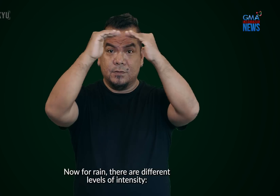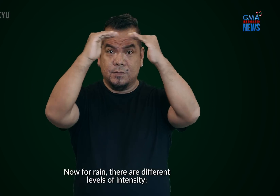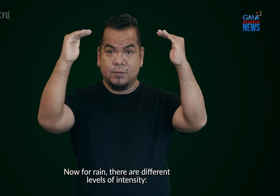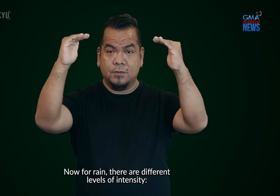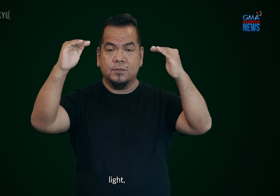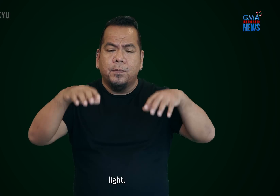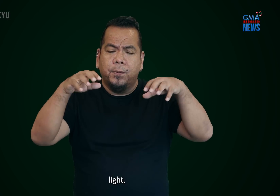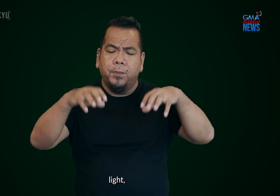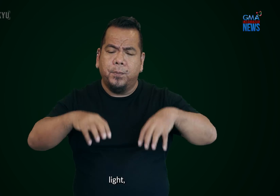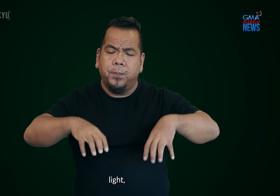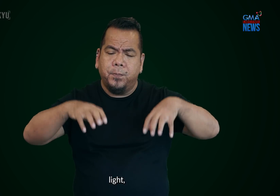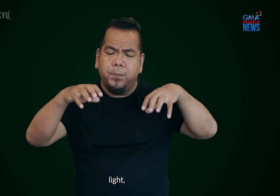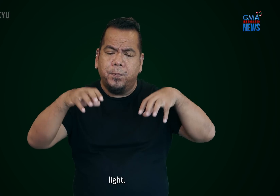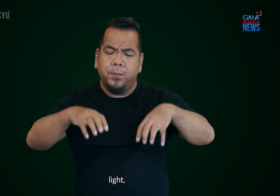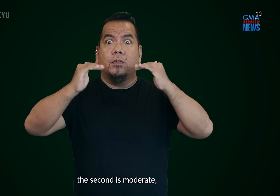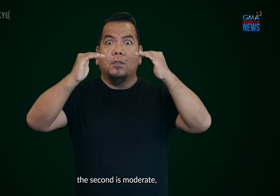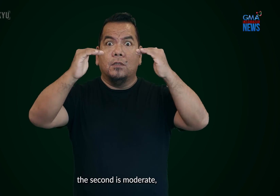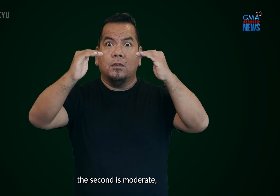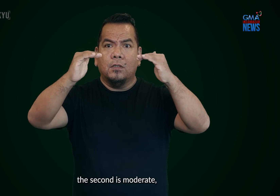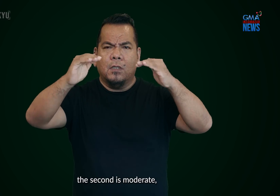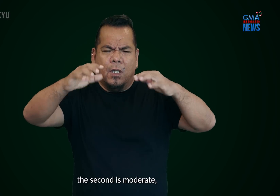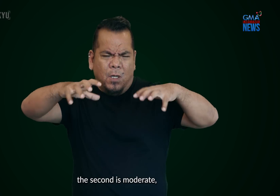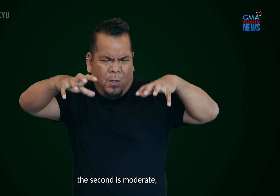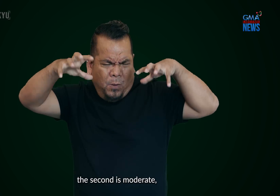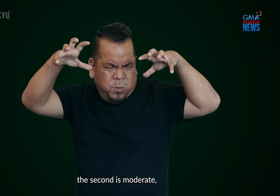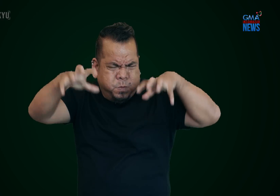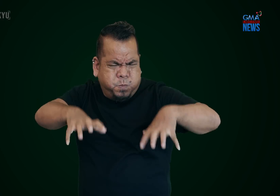And in CDO (Cagayan de Oro), this is how they sign rain.